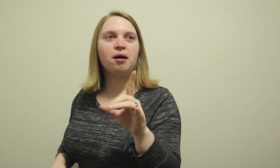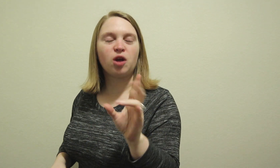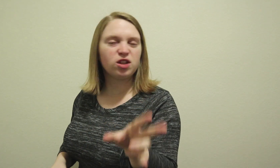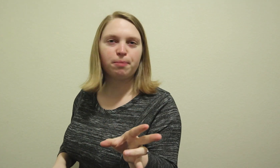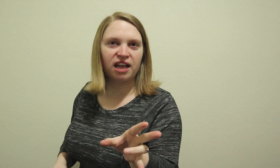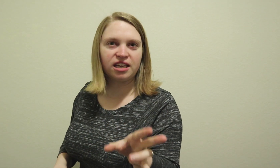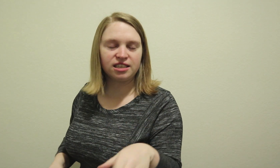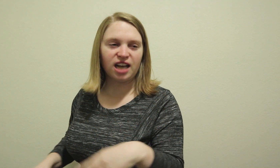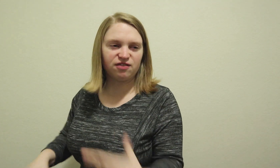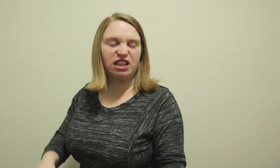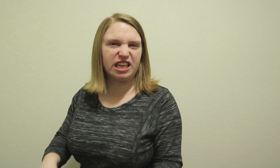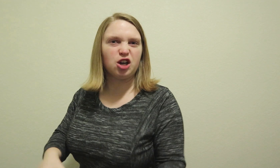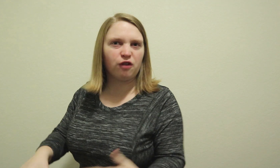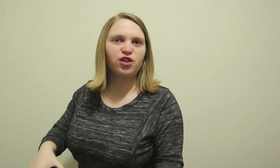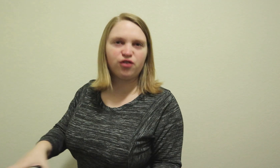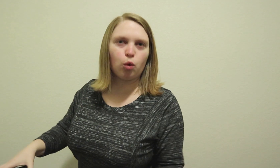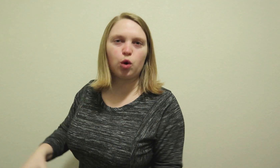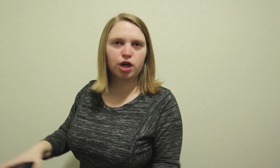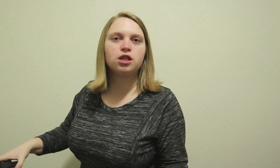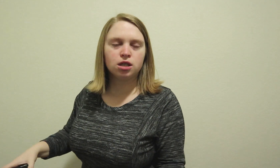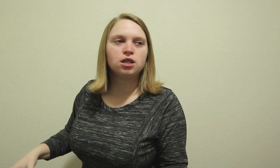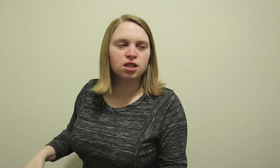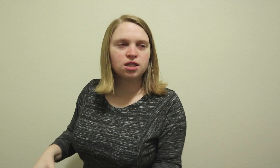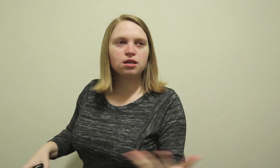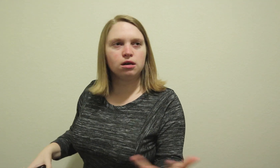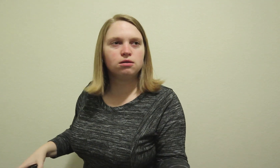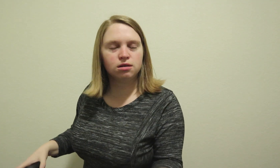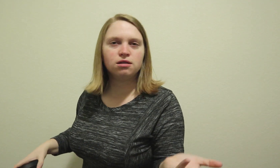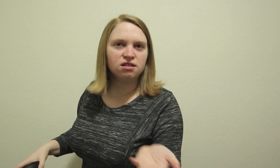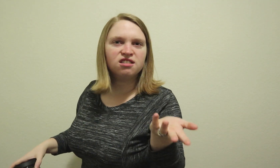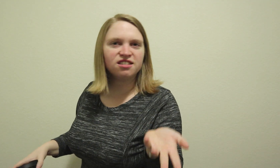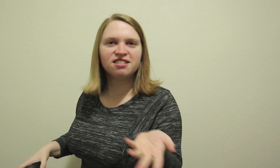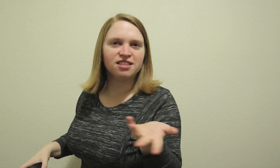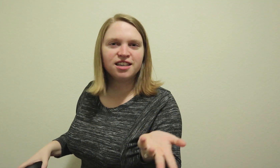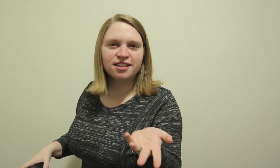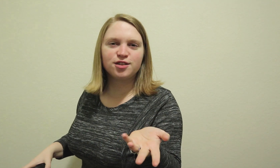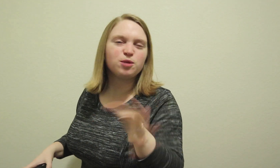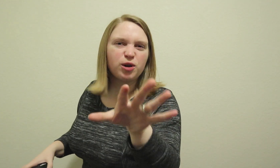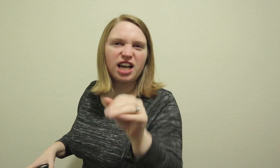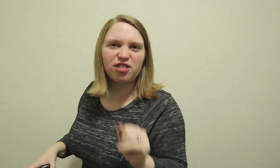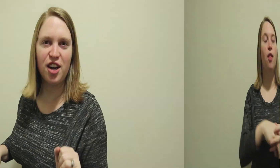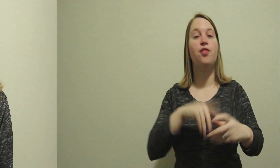the only bad thing is I had to clean it off the floor so... Just putting it out there